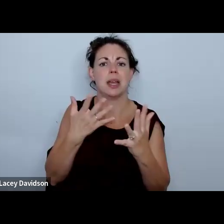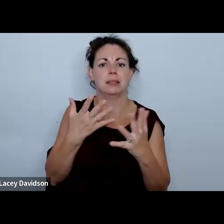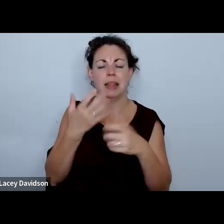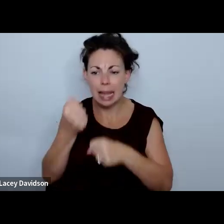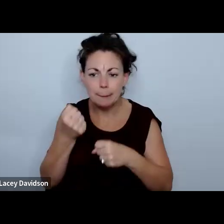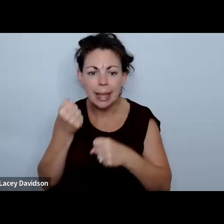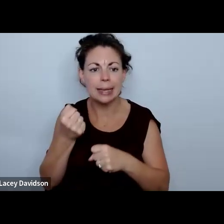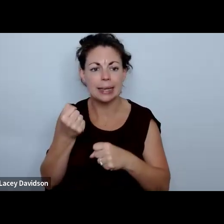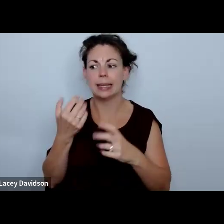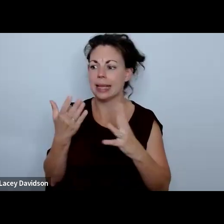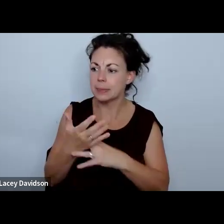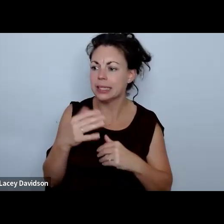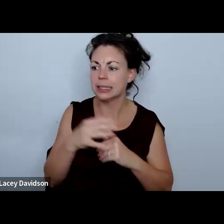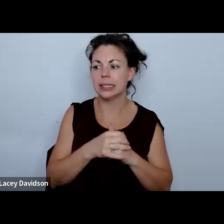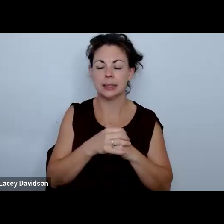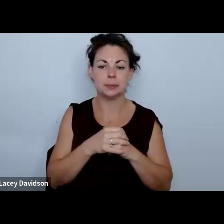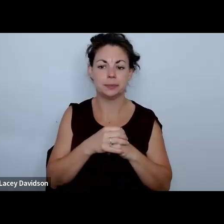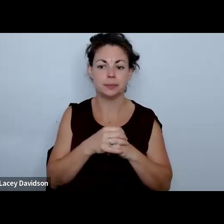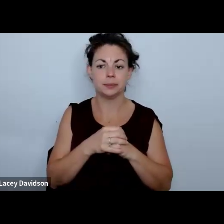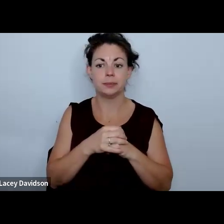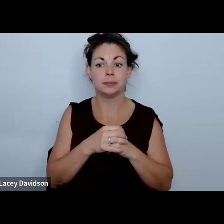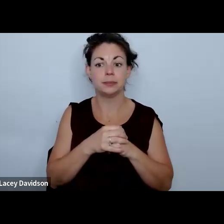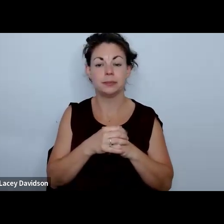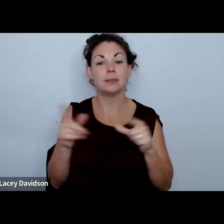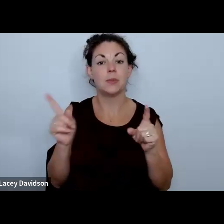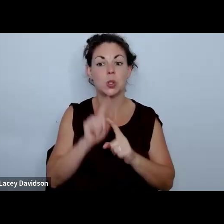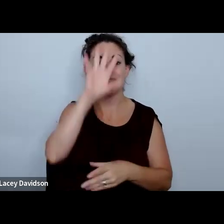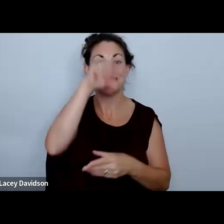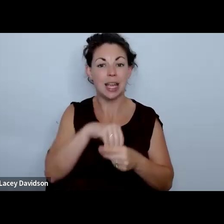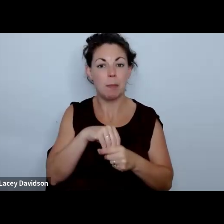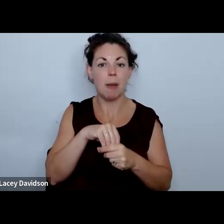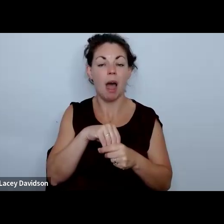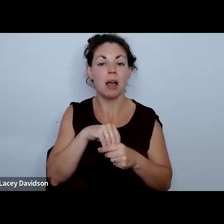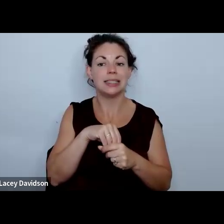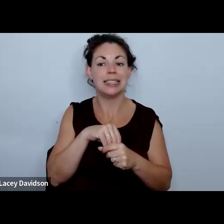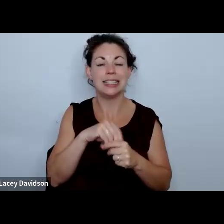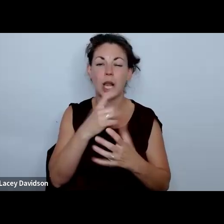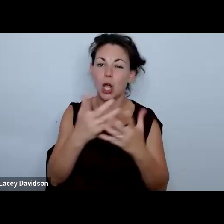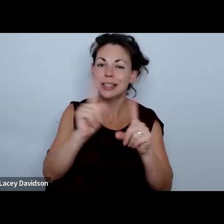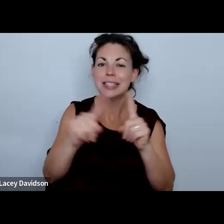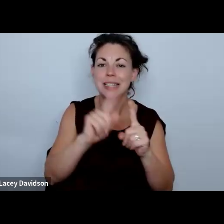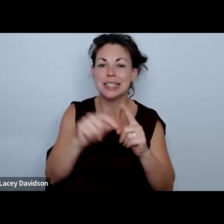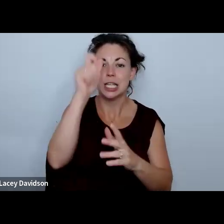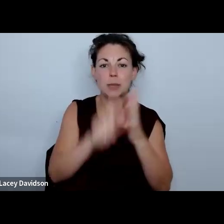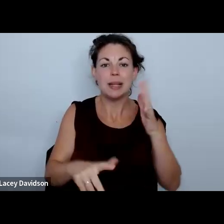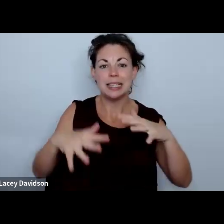presenting too. So when I started my studies, I think, like a lot of people at university,